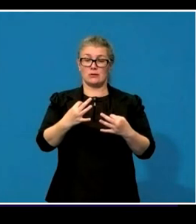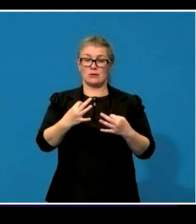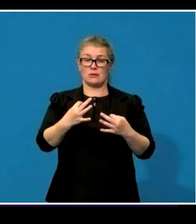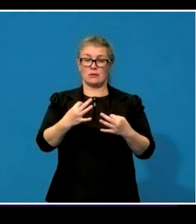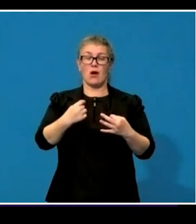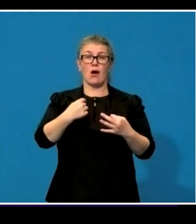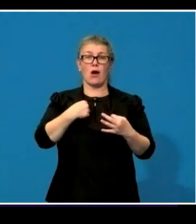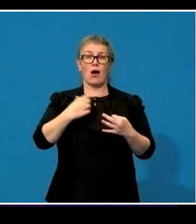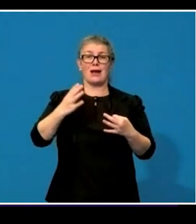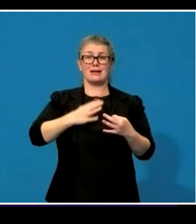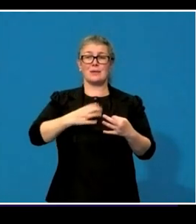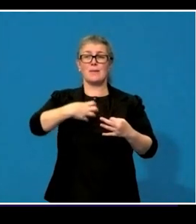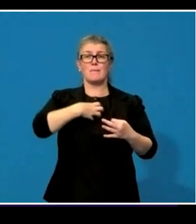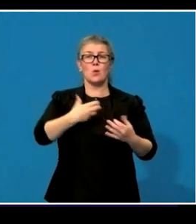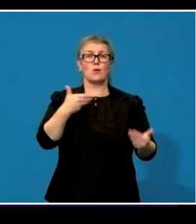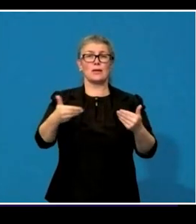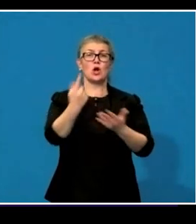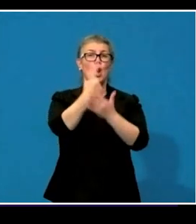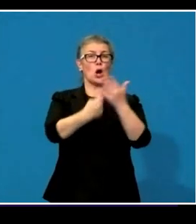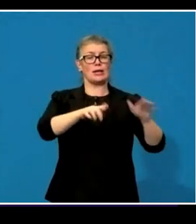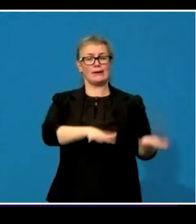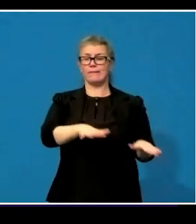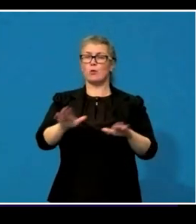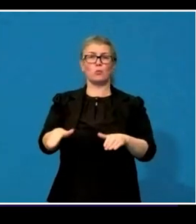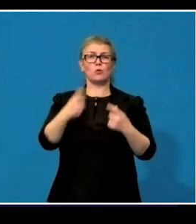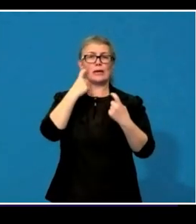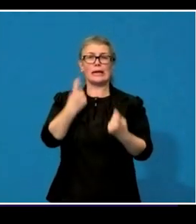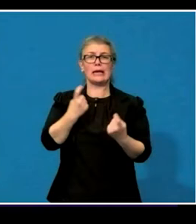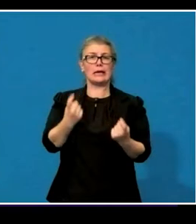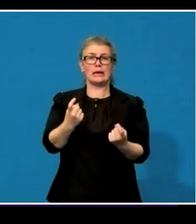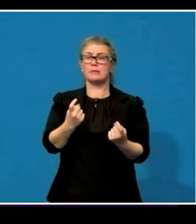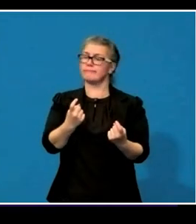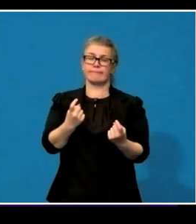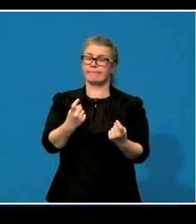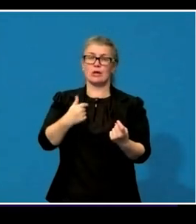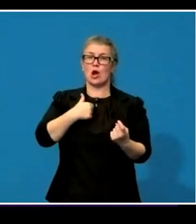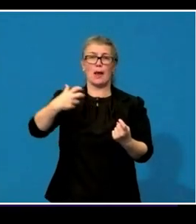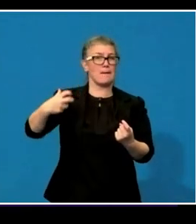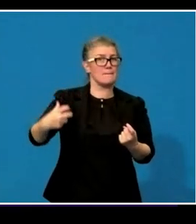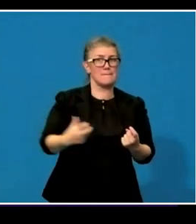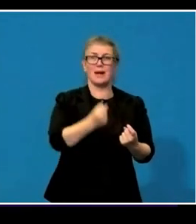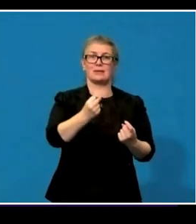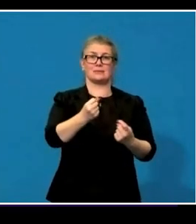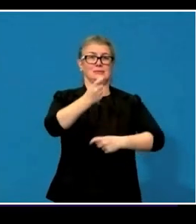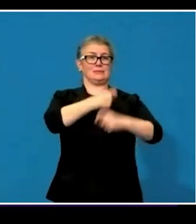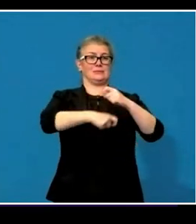informal carer. I had to be - completely step out of that role, otherwise, without me,